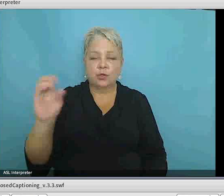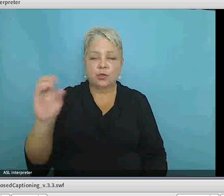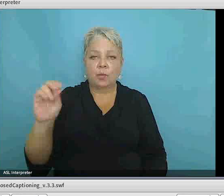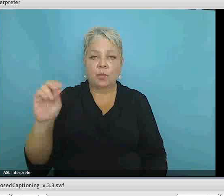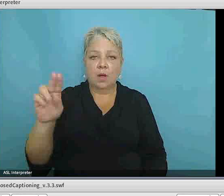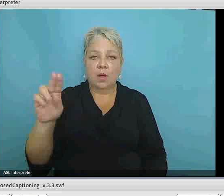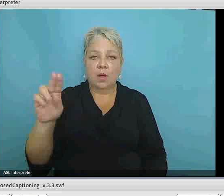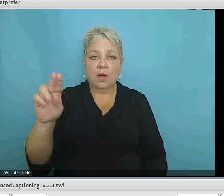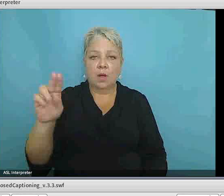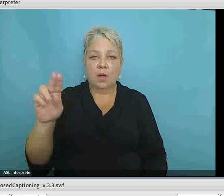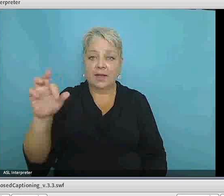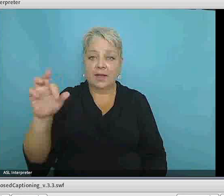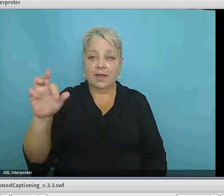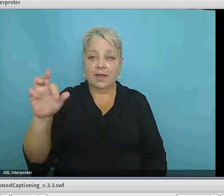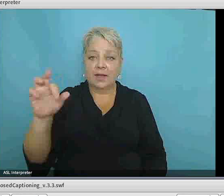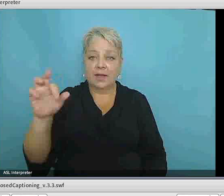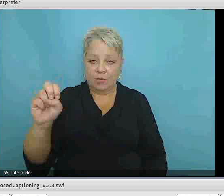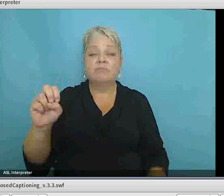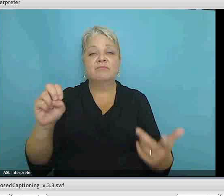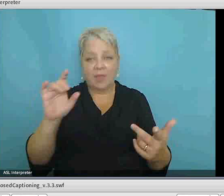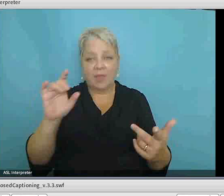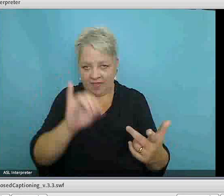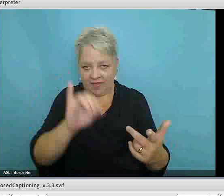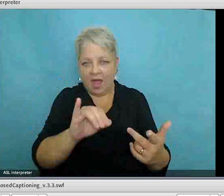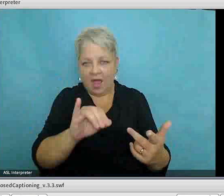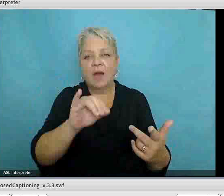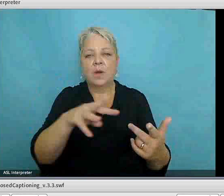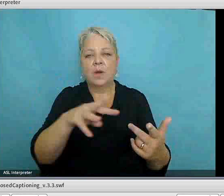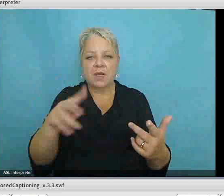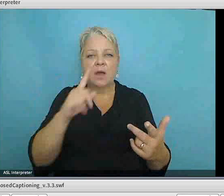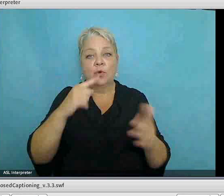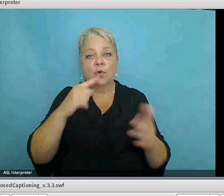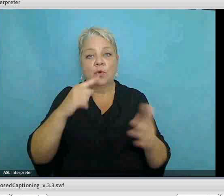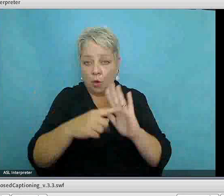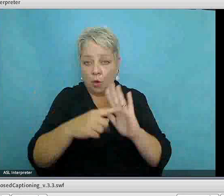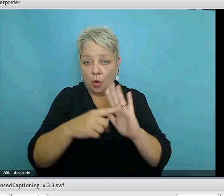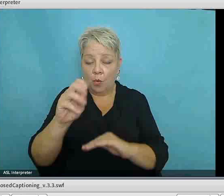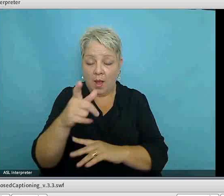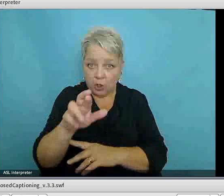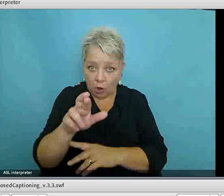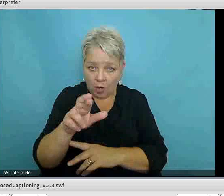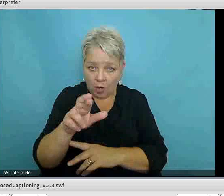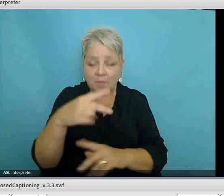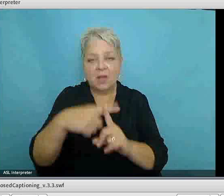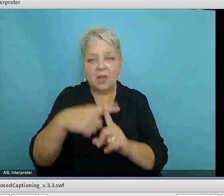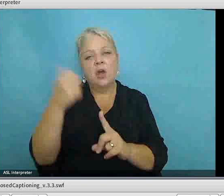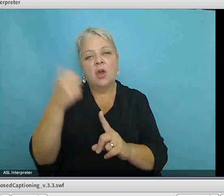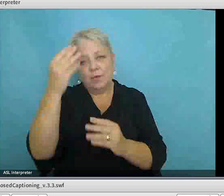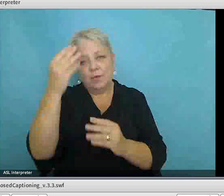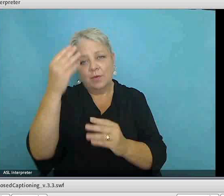I see we're almost out of time, so I really want to thank Robin Callahan today and thank